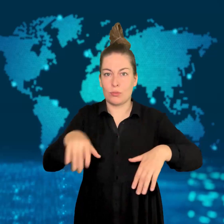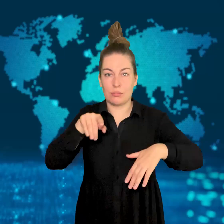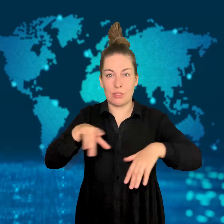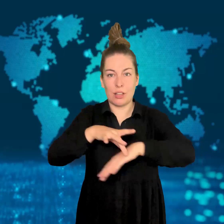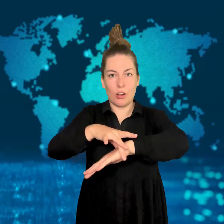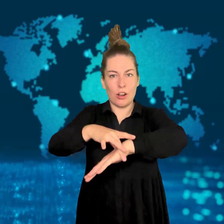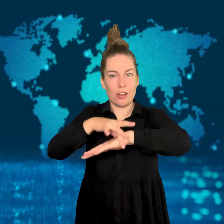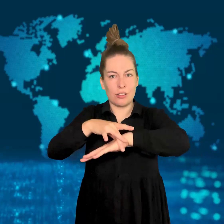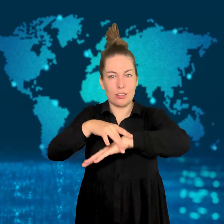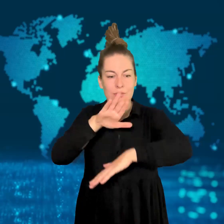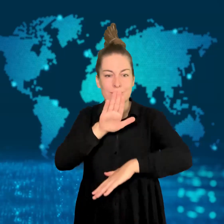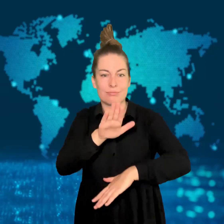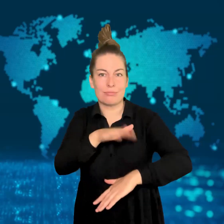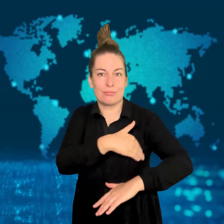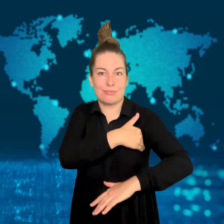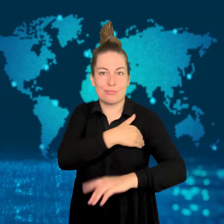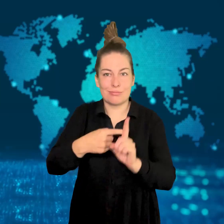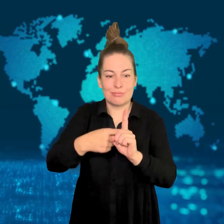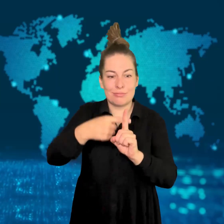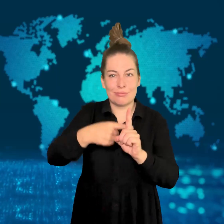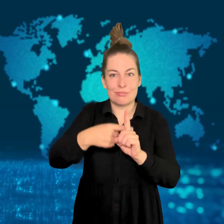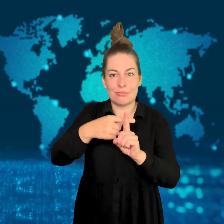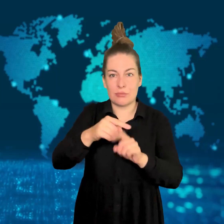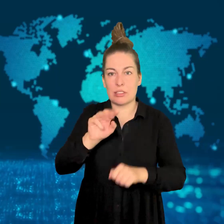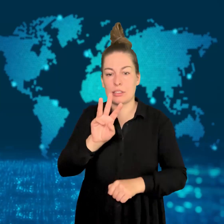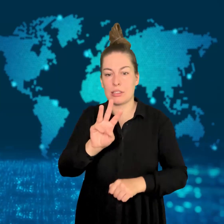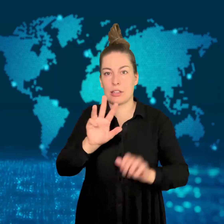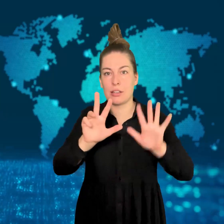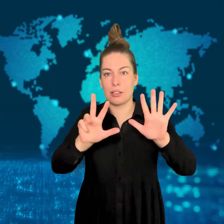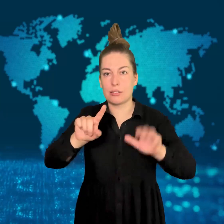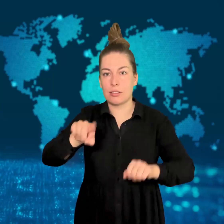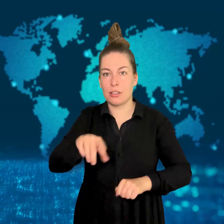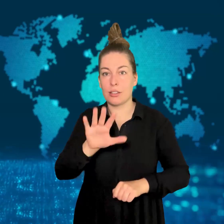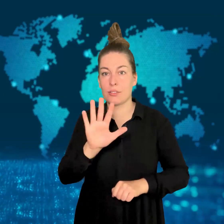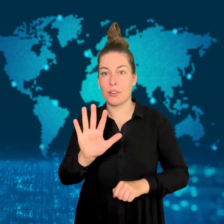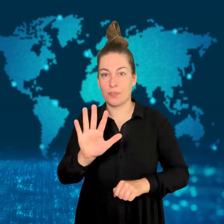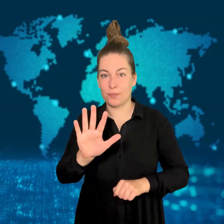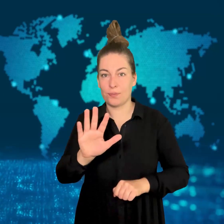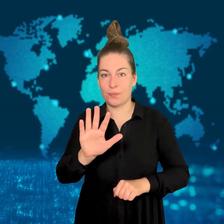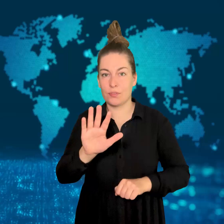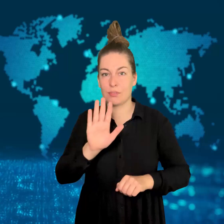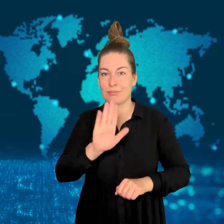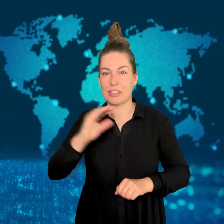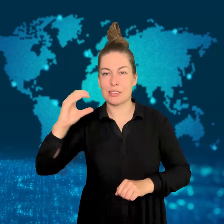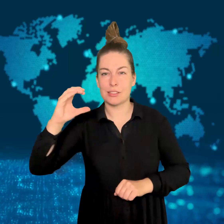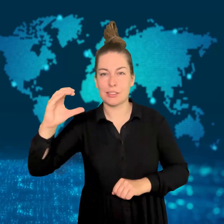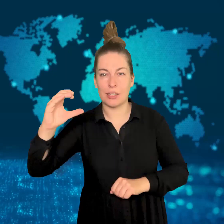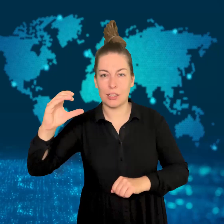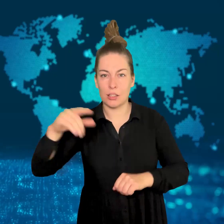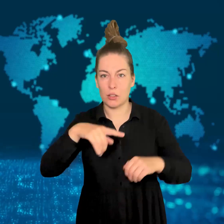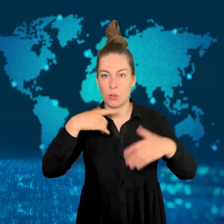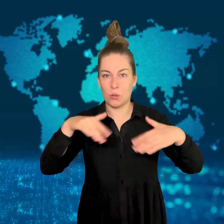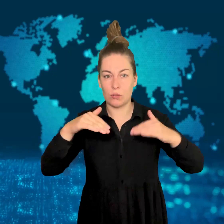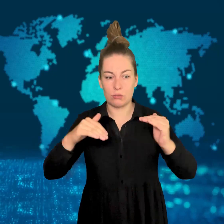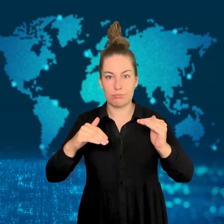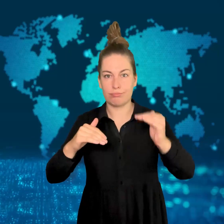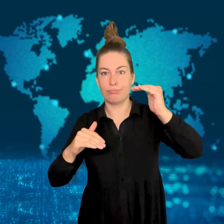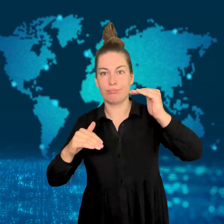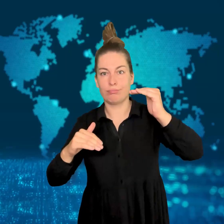and the collapse of ice shelves.